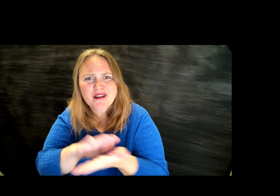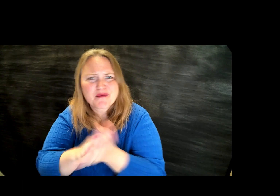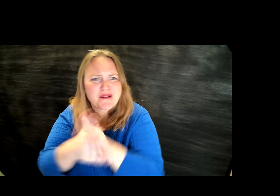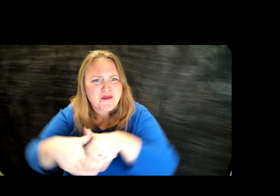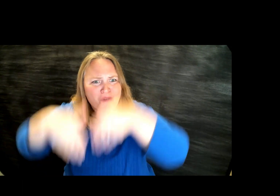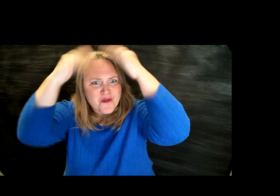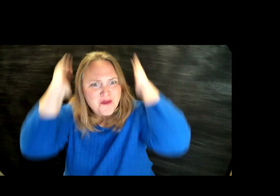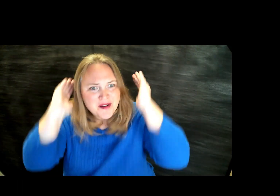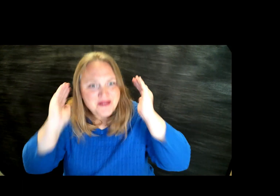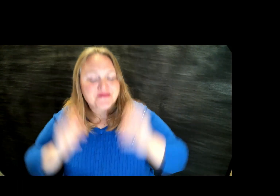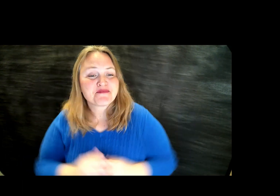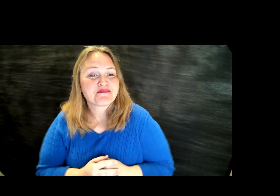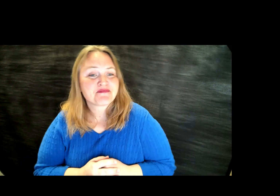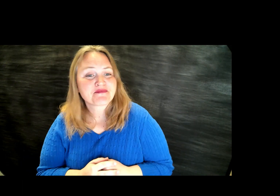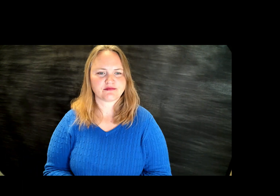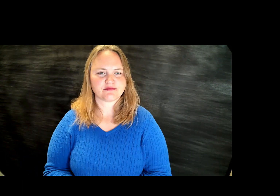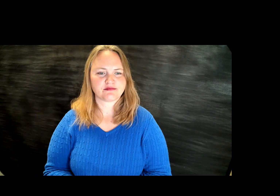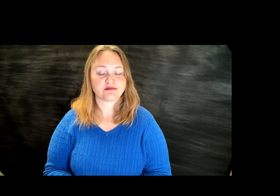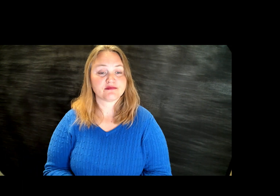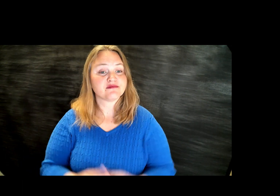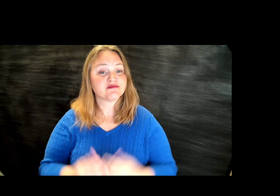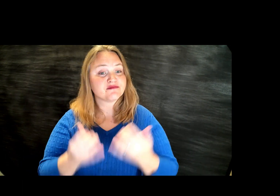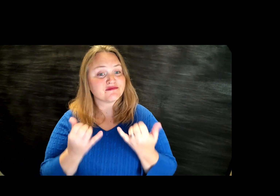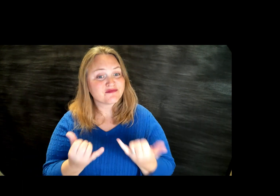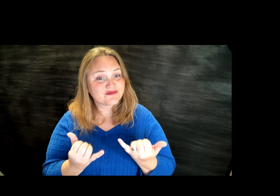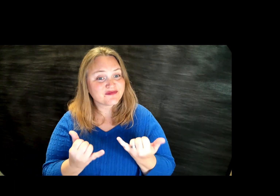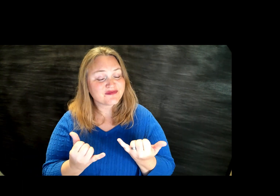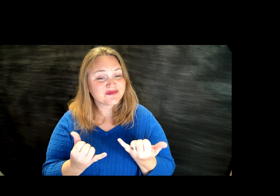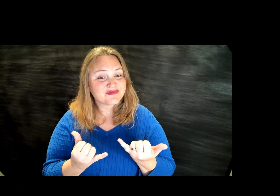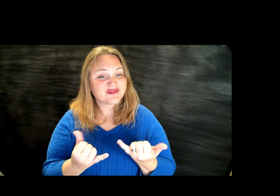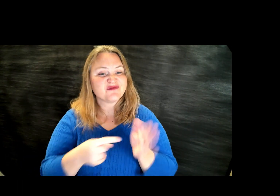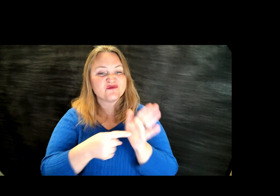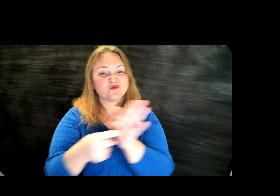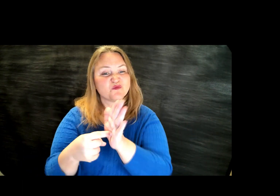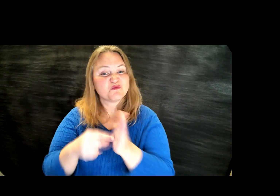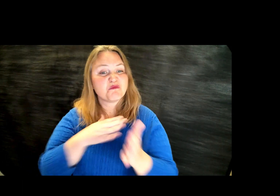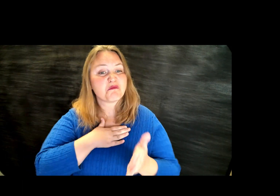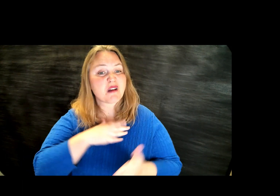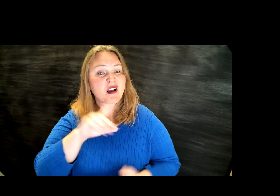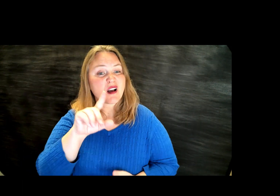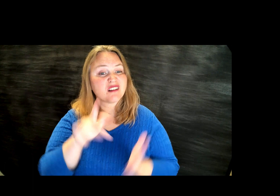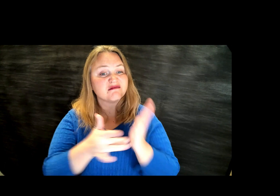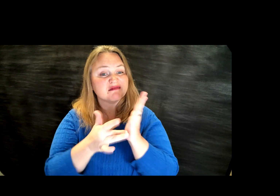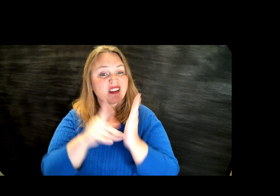and other routine teaching tasks. Today, I'm gonna share with you my tech stack.